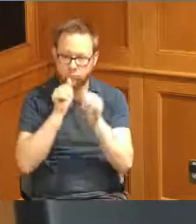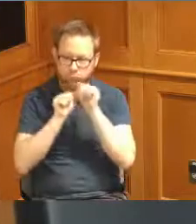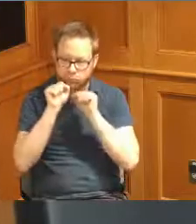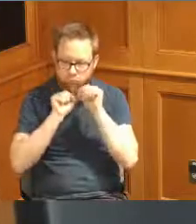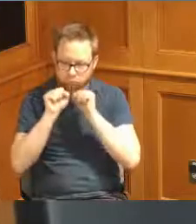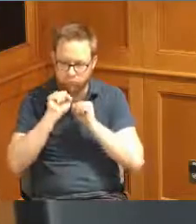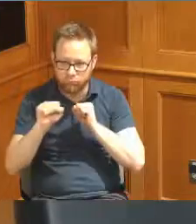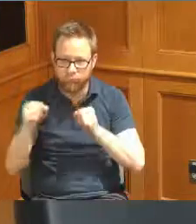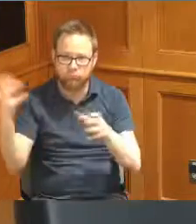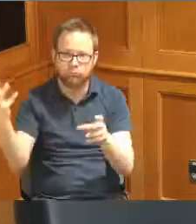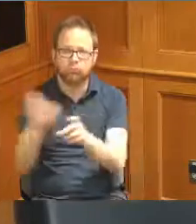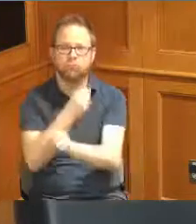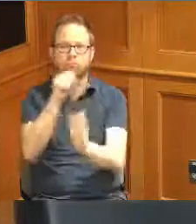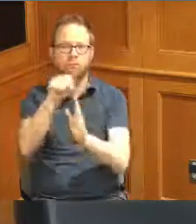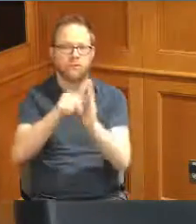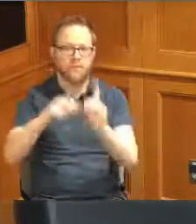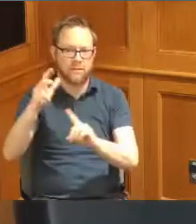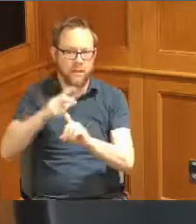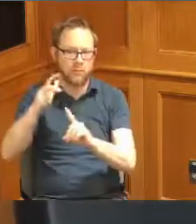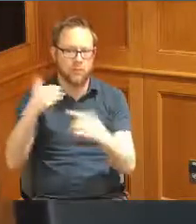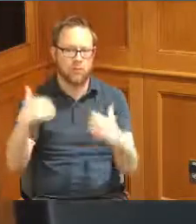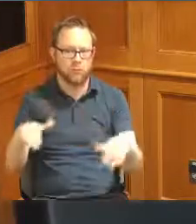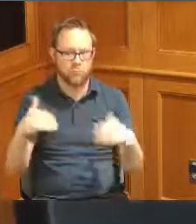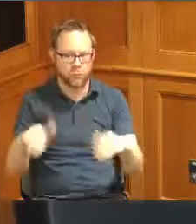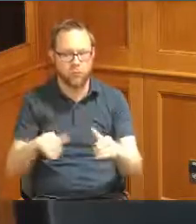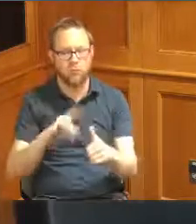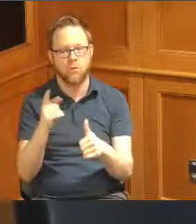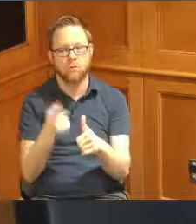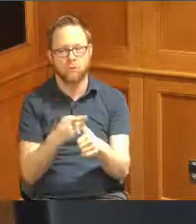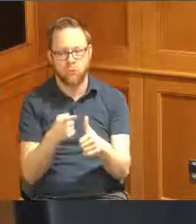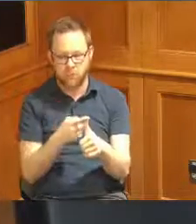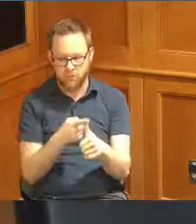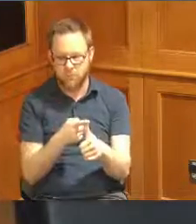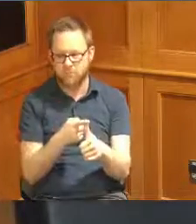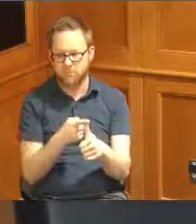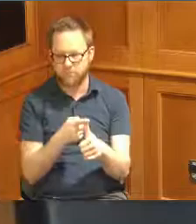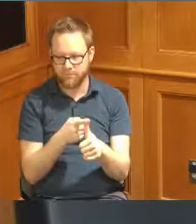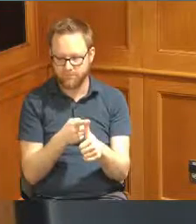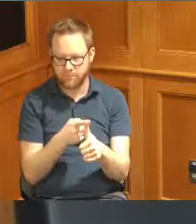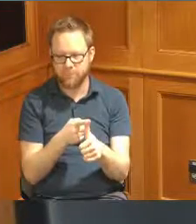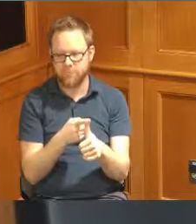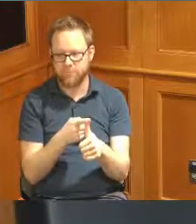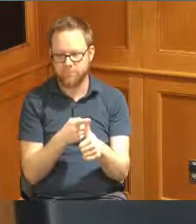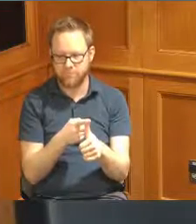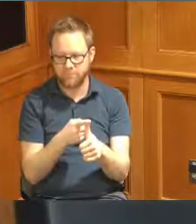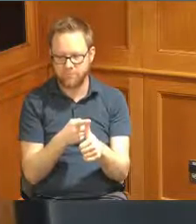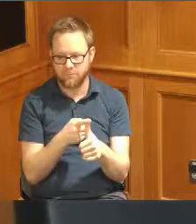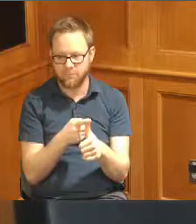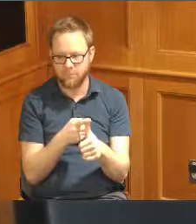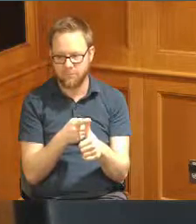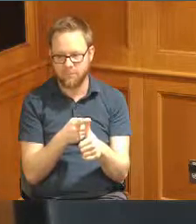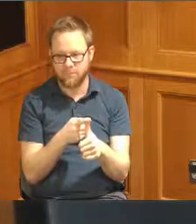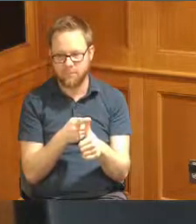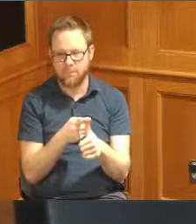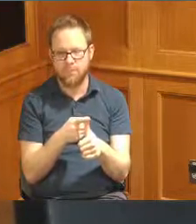be able to win this Championship so first we're going to start with her cell Mary